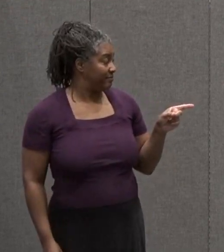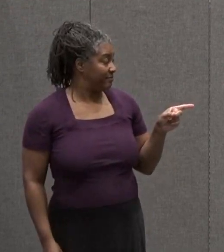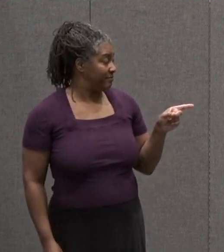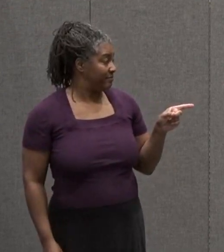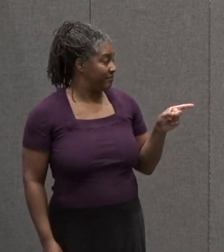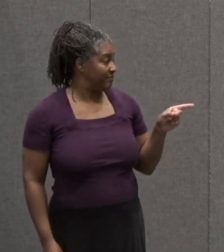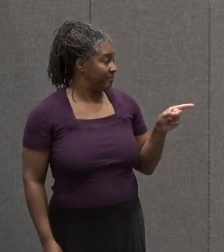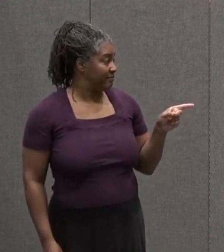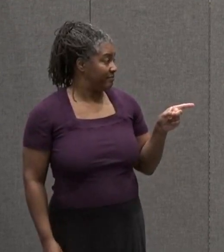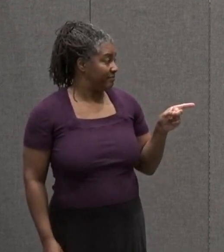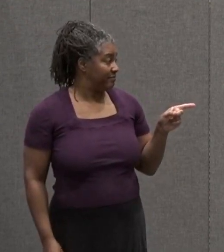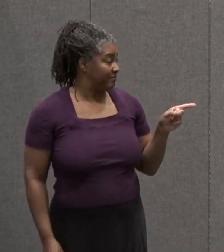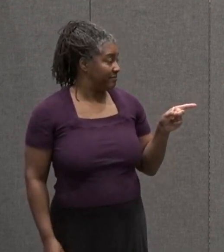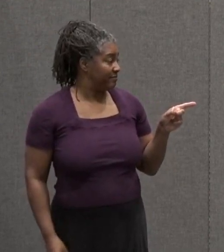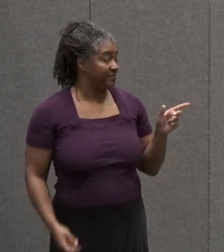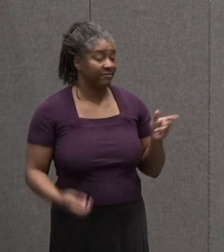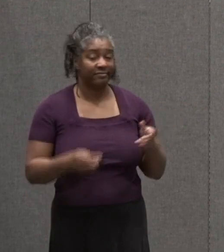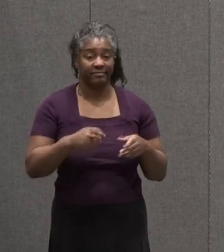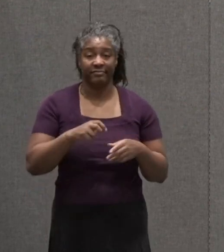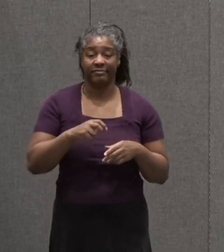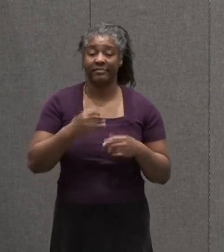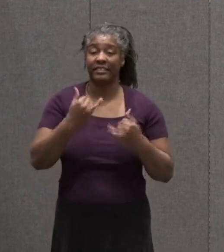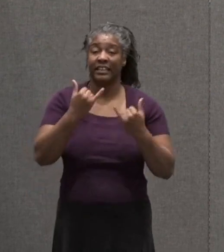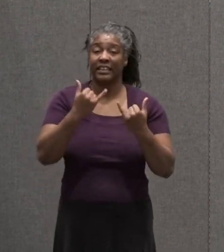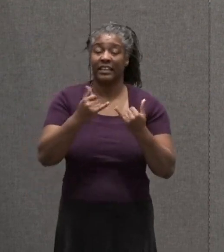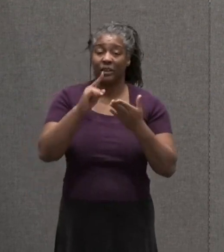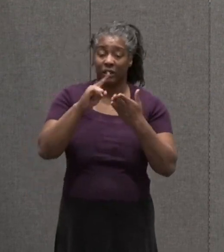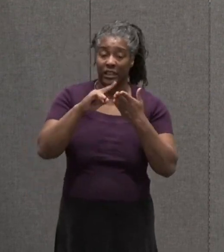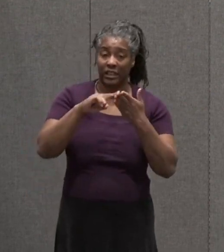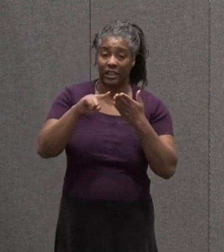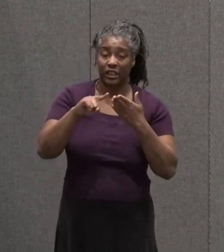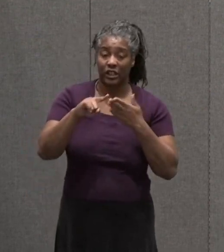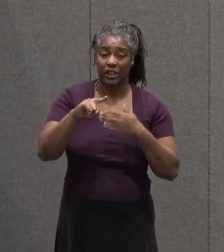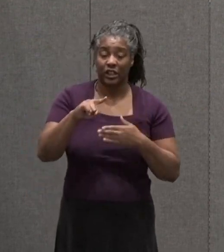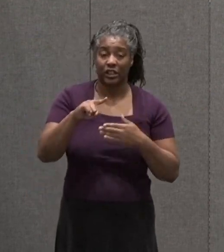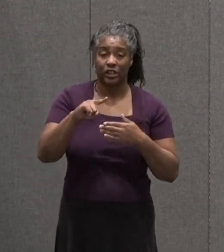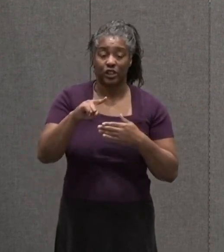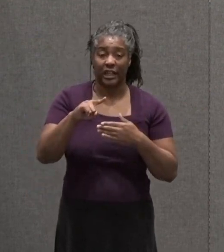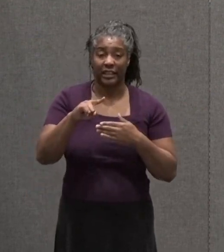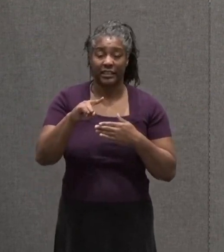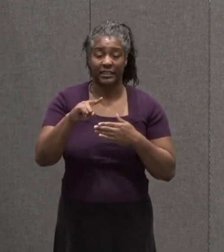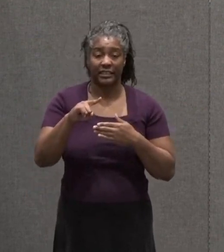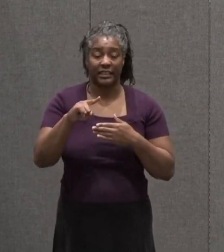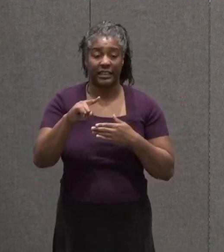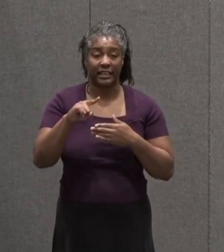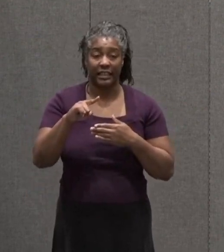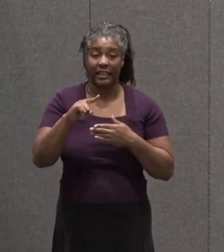And we came back and he goes, now let's go check on the cows. So we went out and we spread our hands really wide